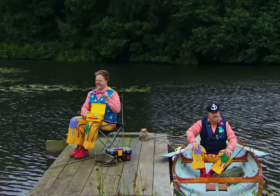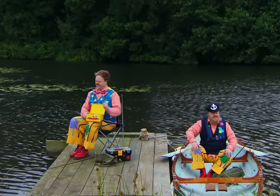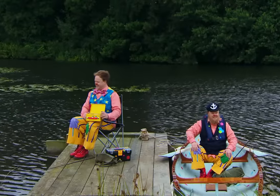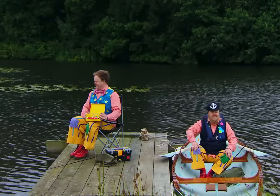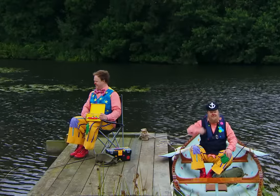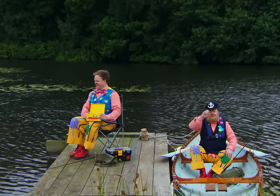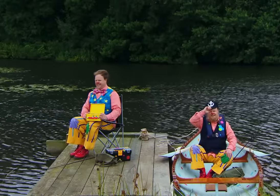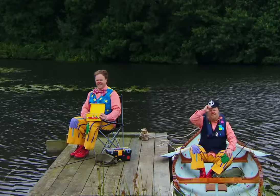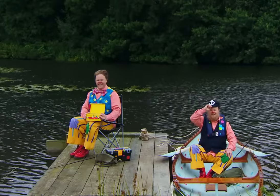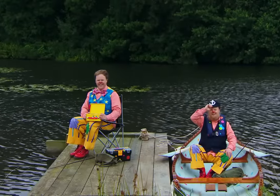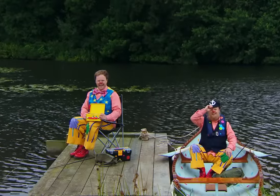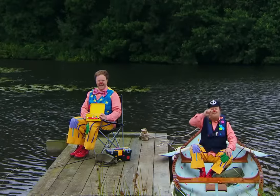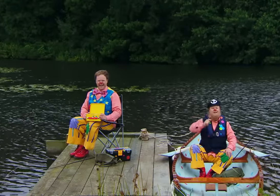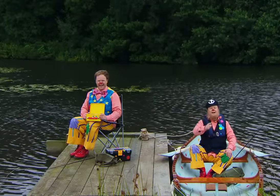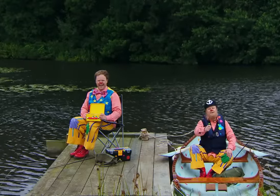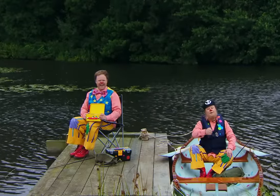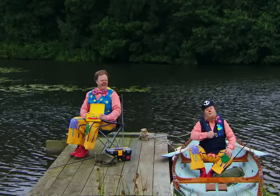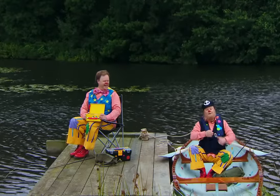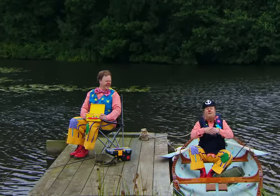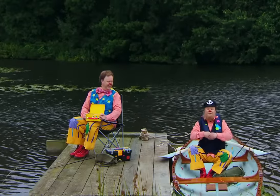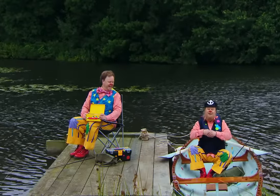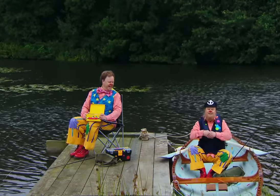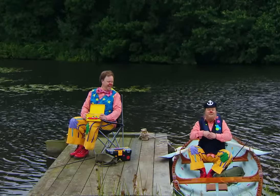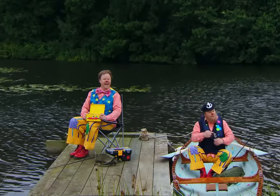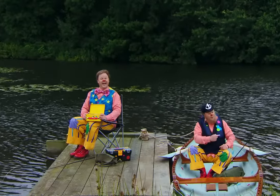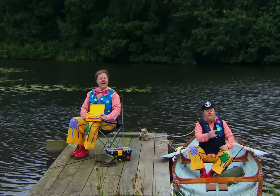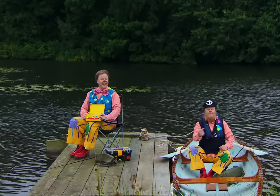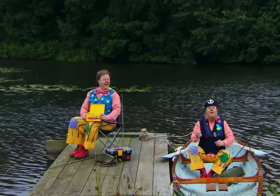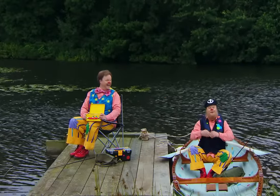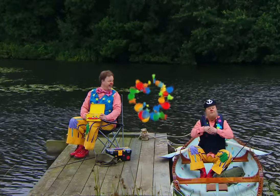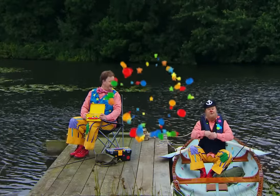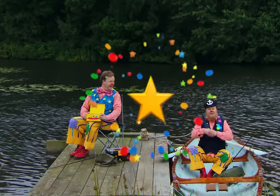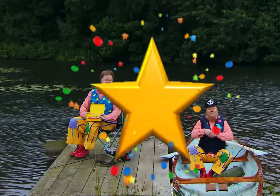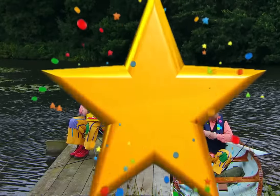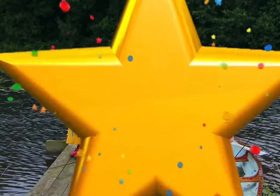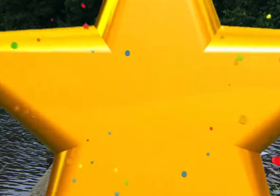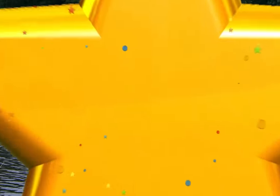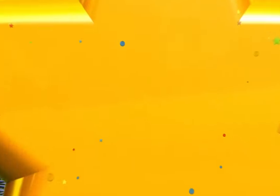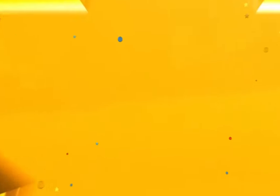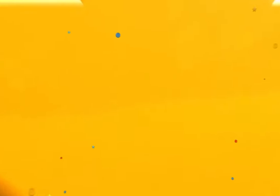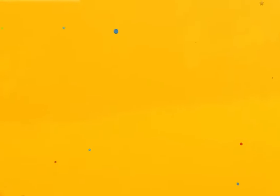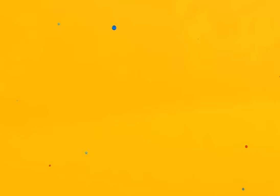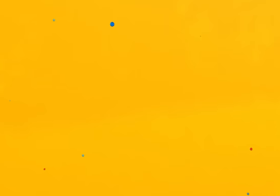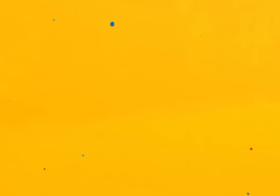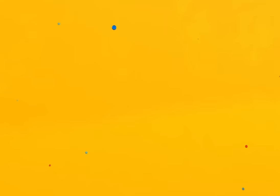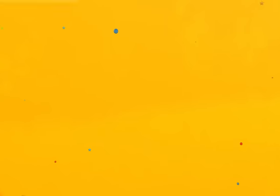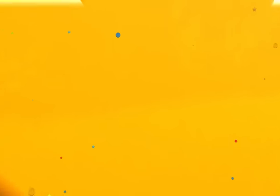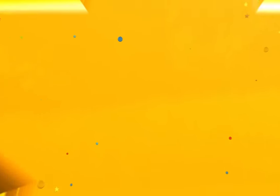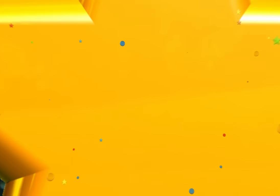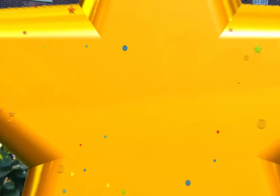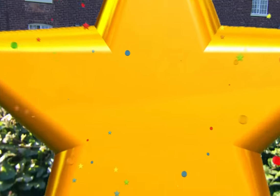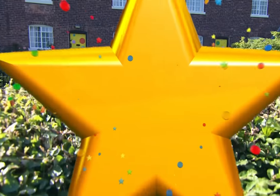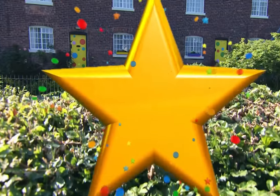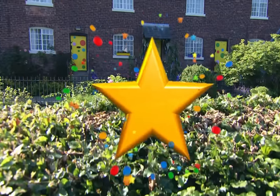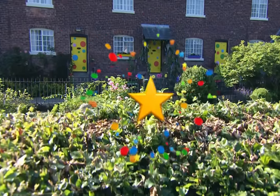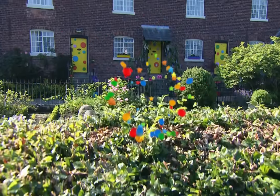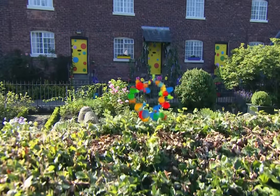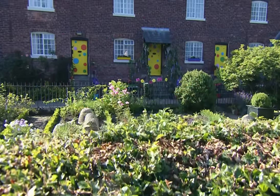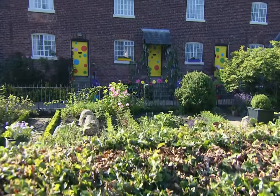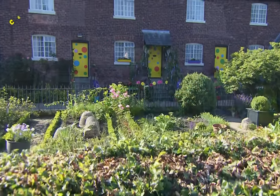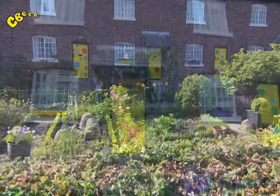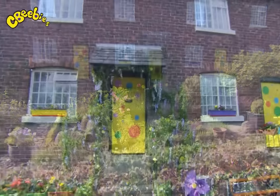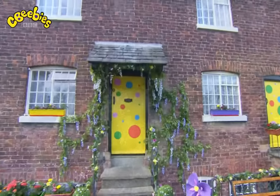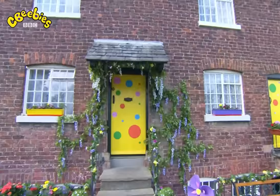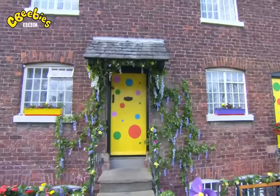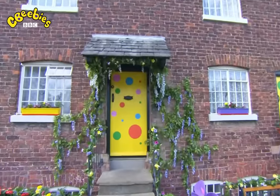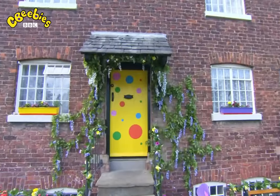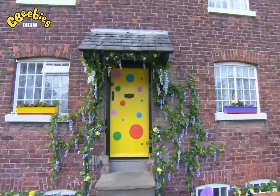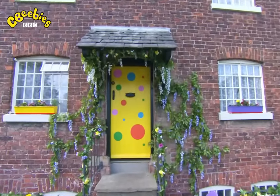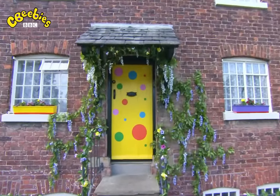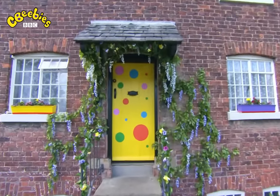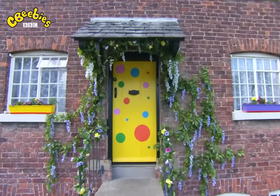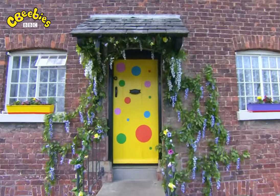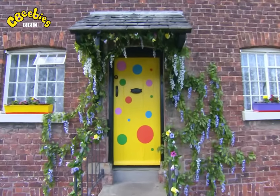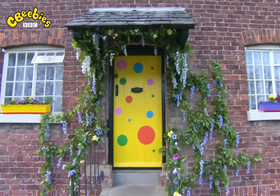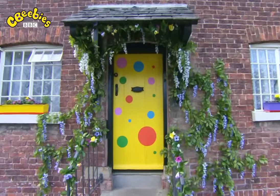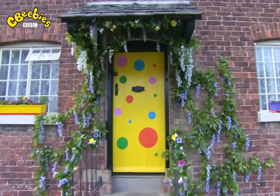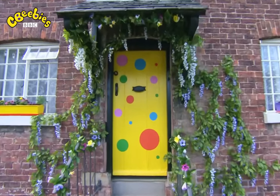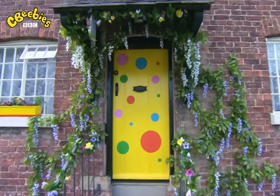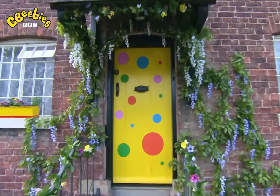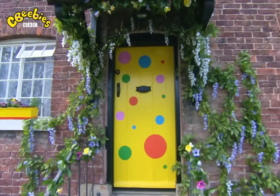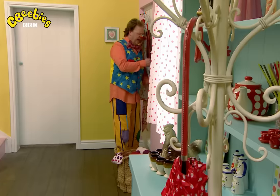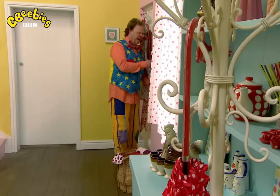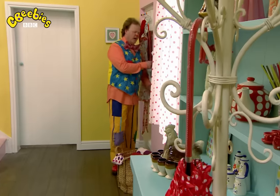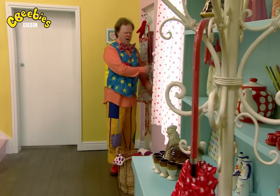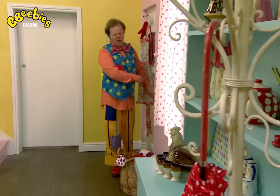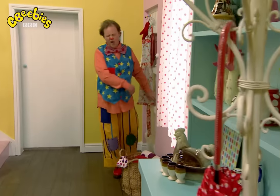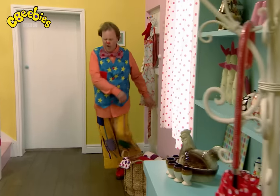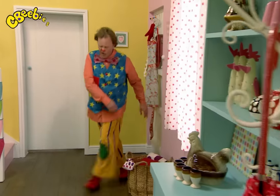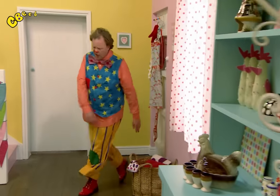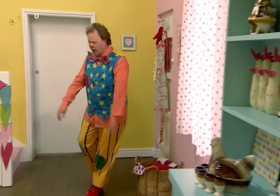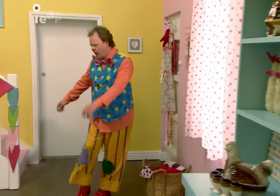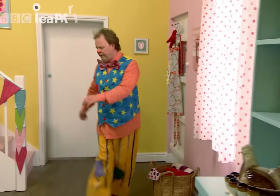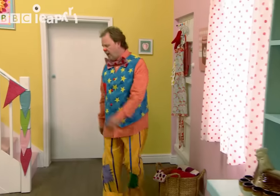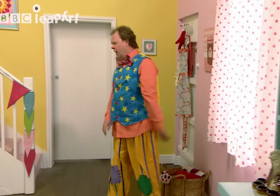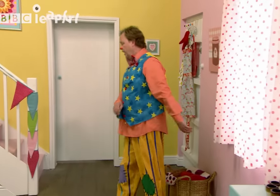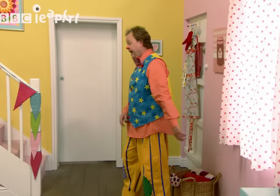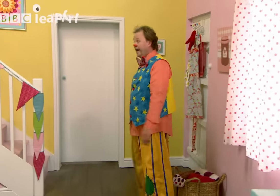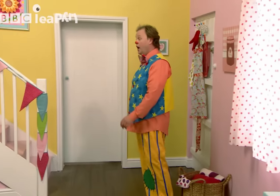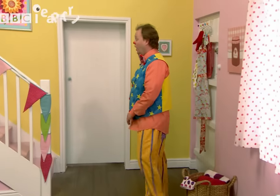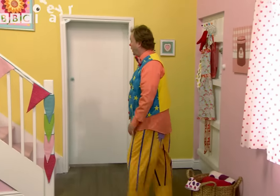you're our friend and you're my friend we're all friends hello mr tumblr